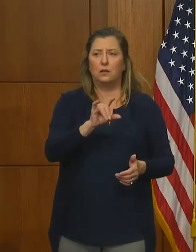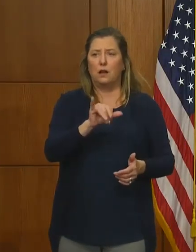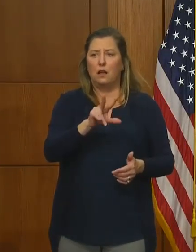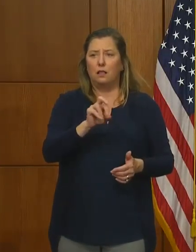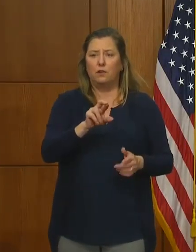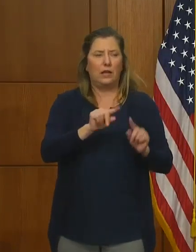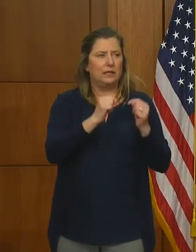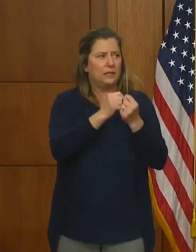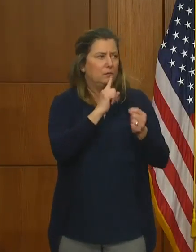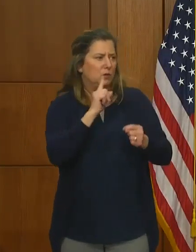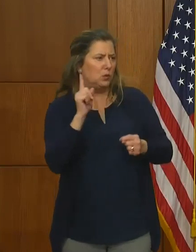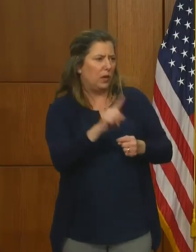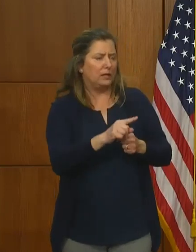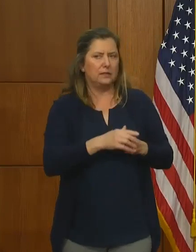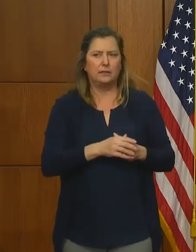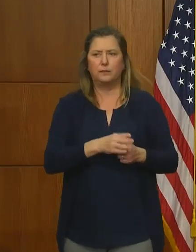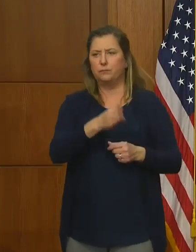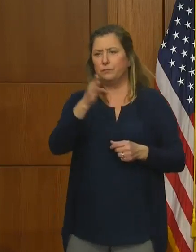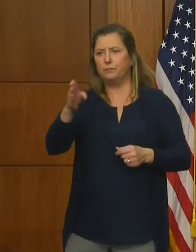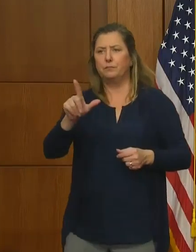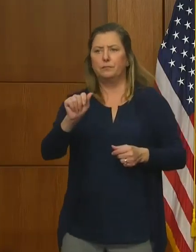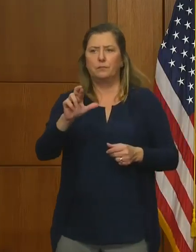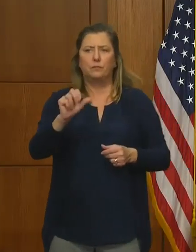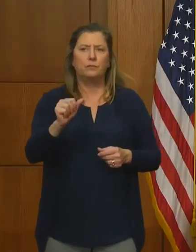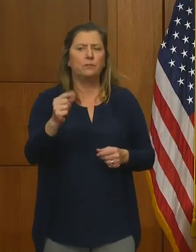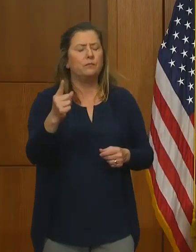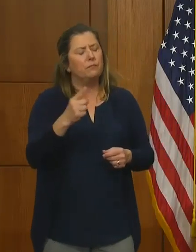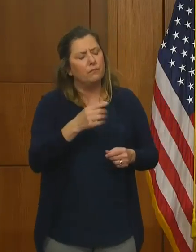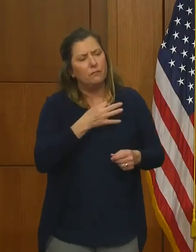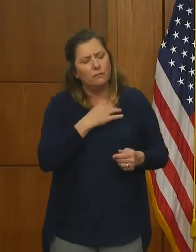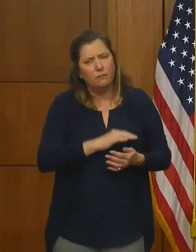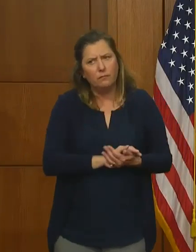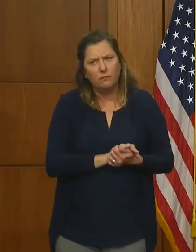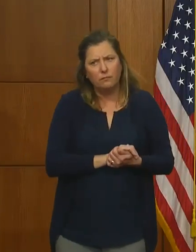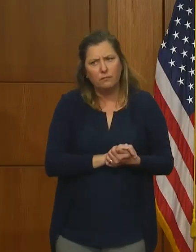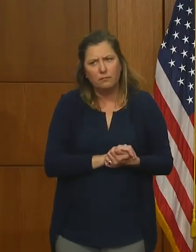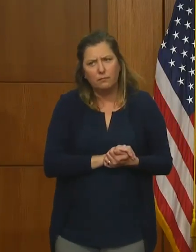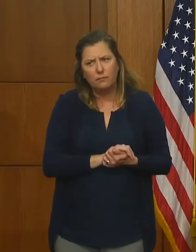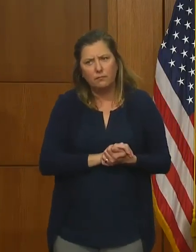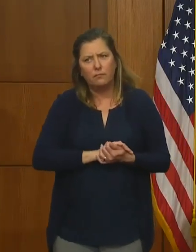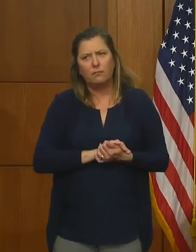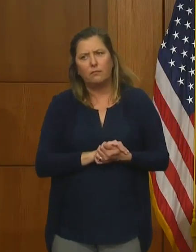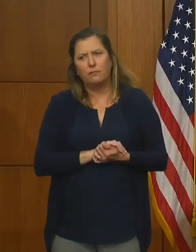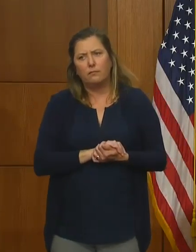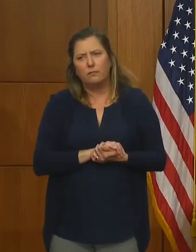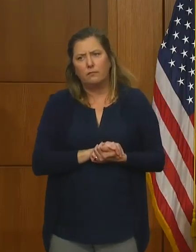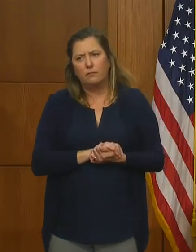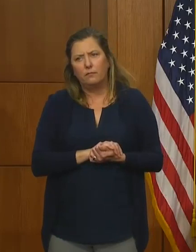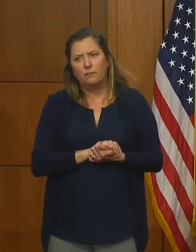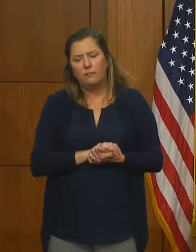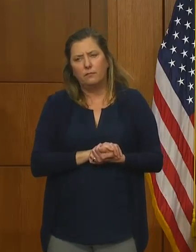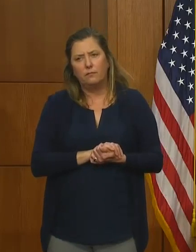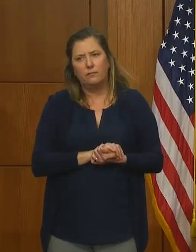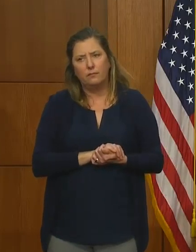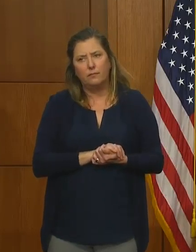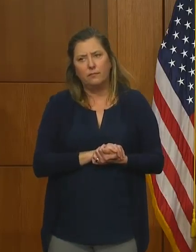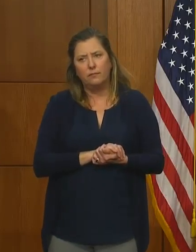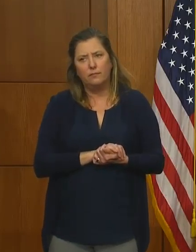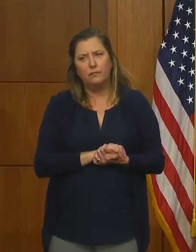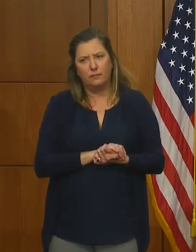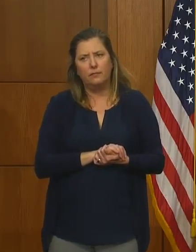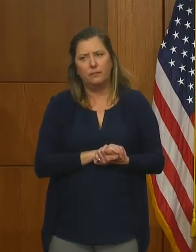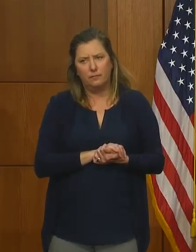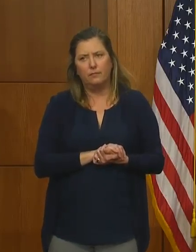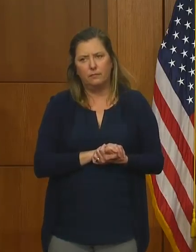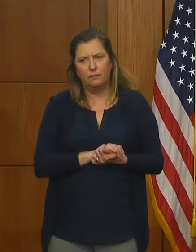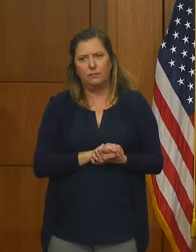OLIVER AND THE TEAM IF VDH CAN